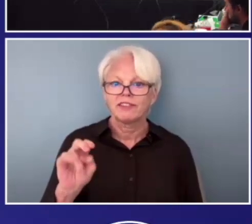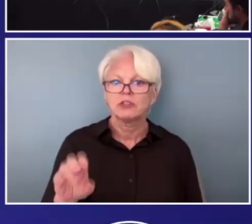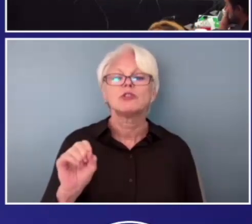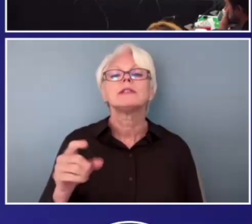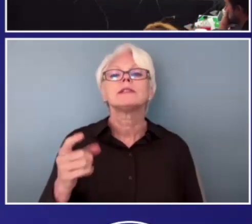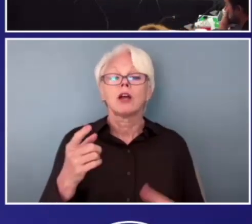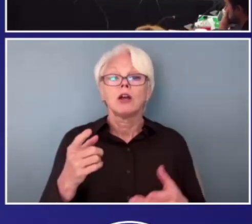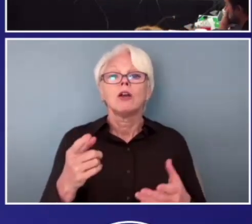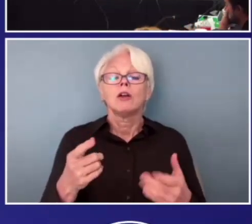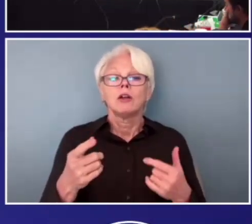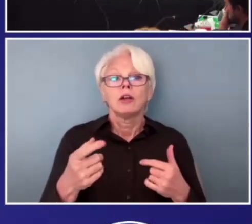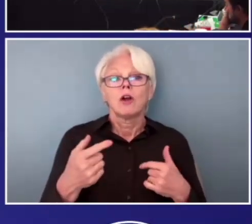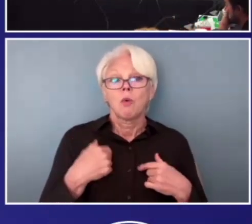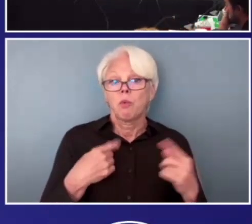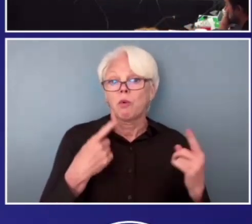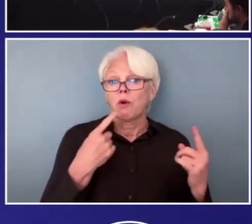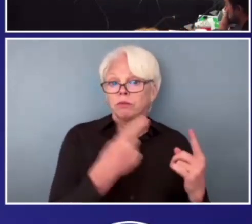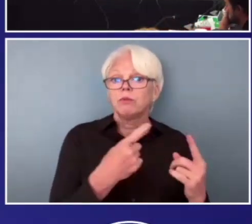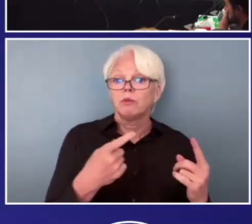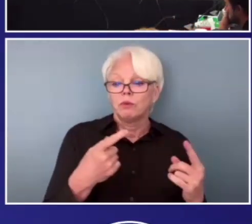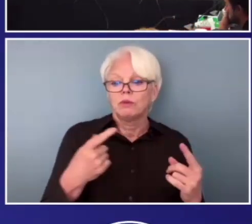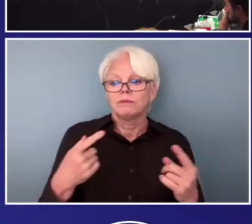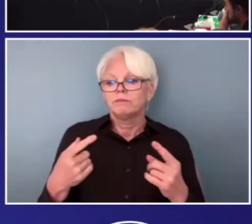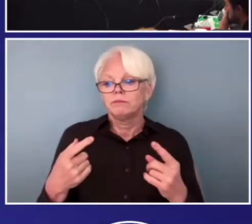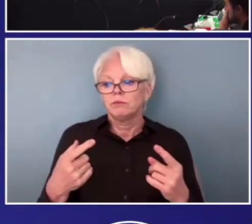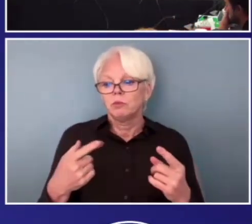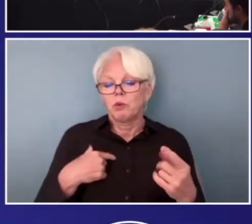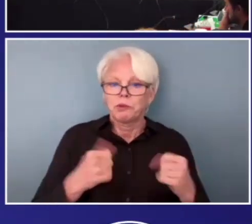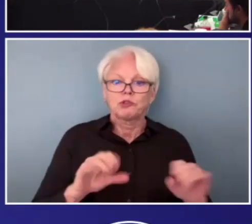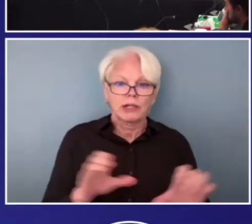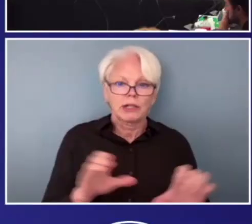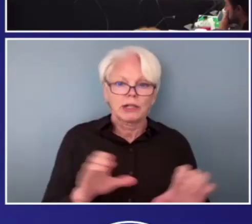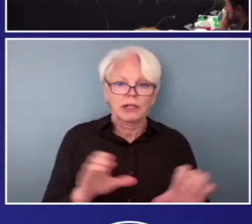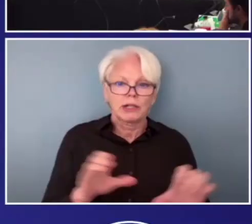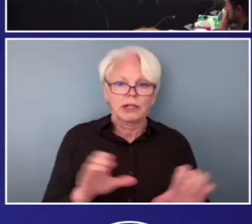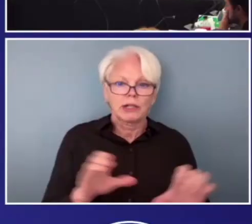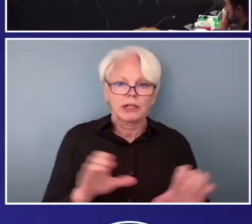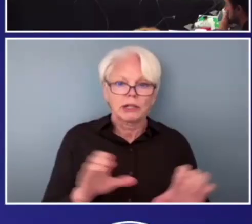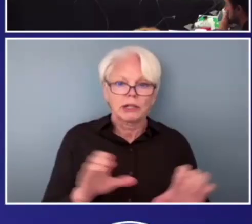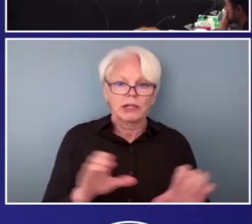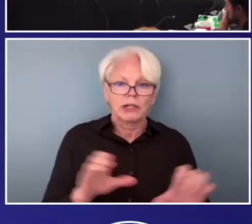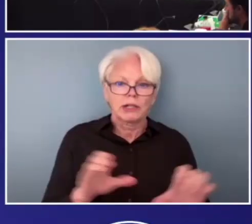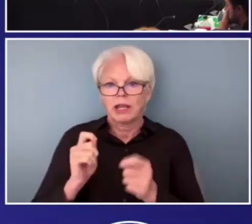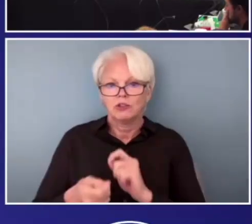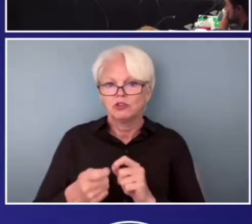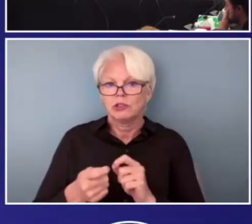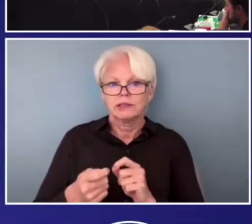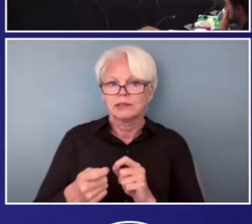we're not making any changes based on the information that you submitted,